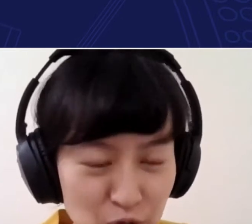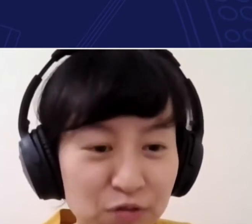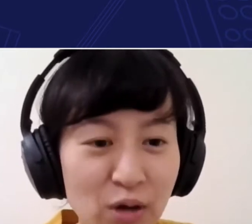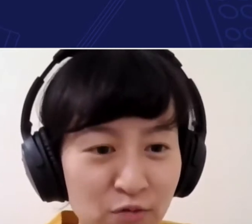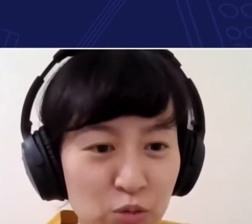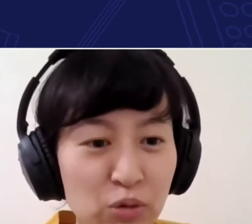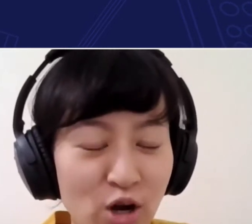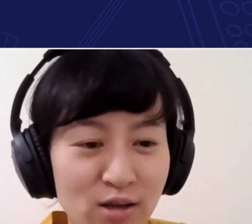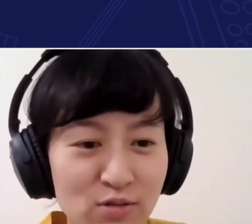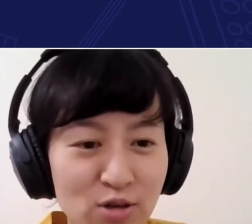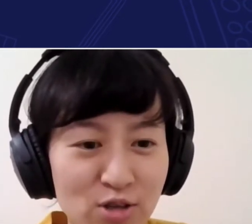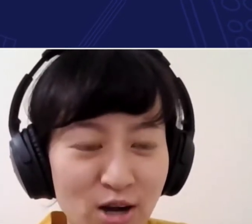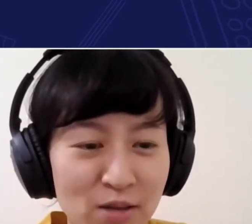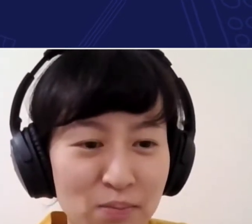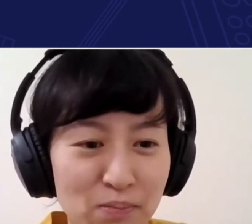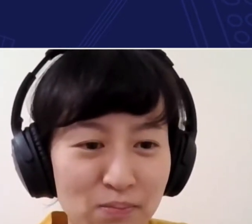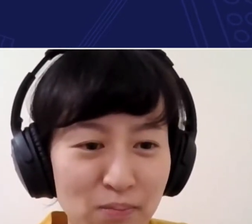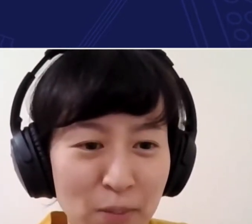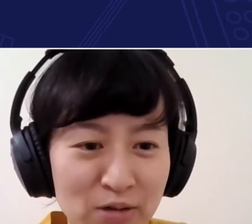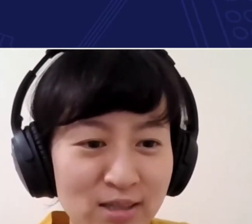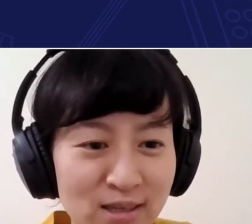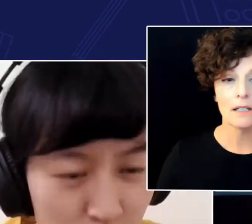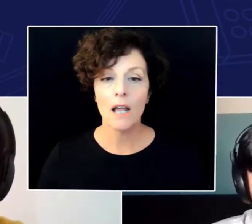Did you feel comfortable talking about it?